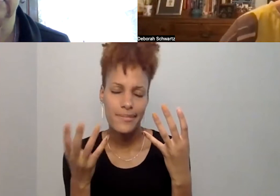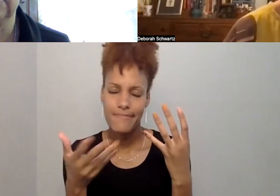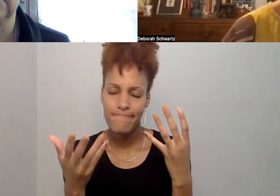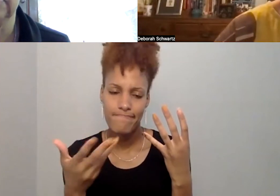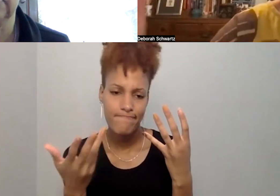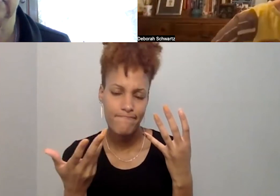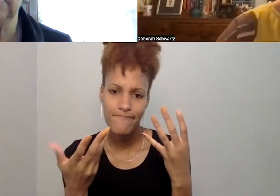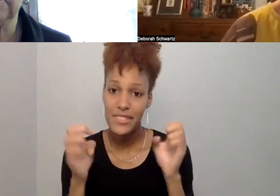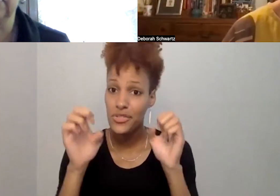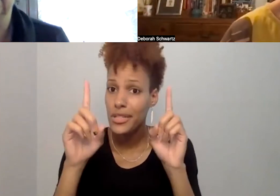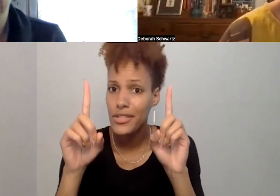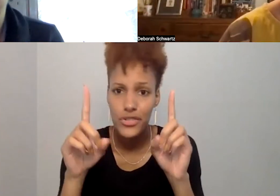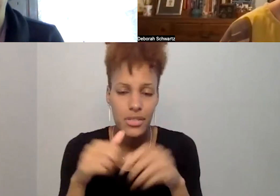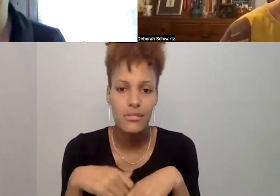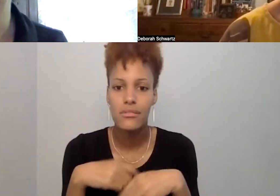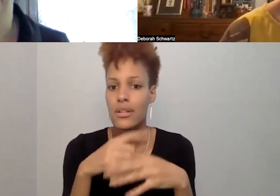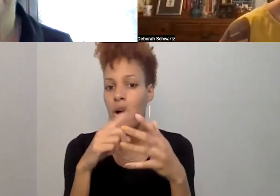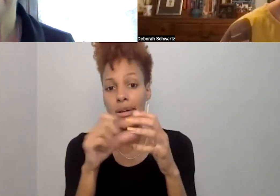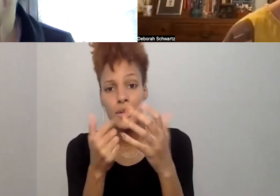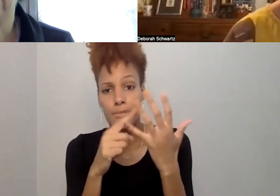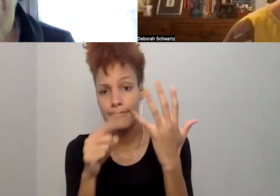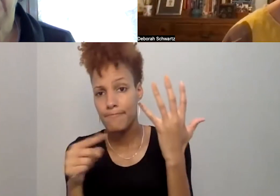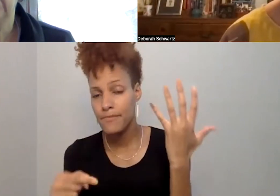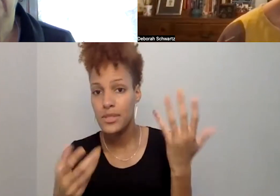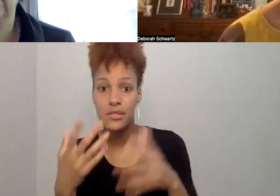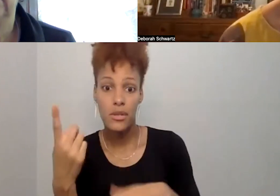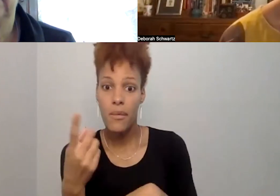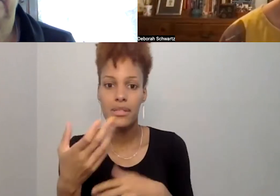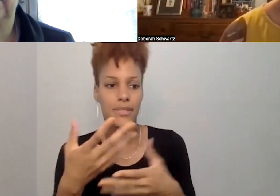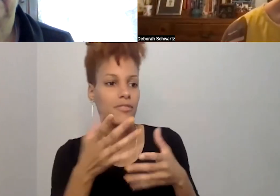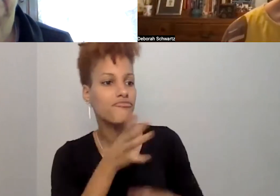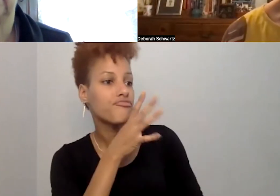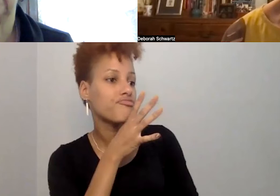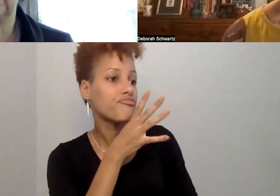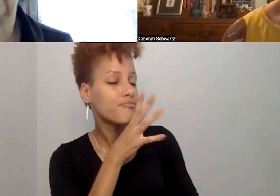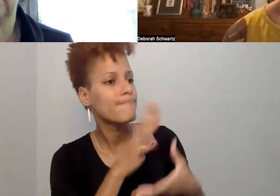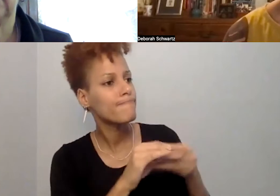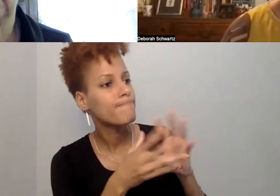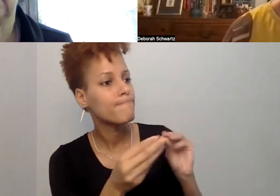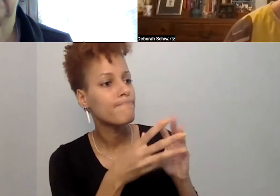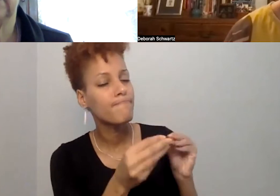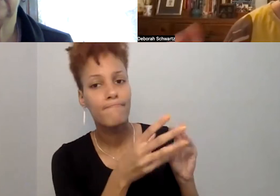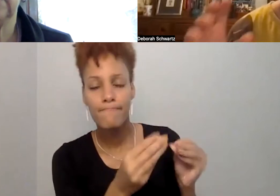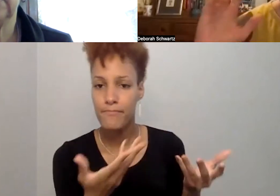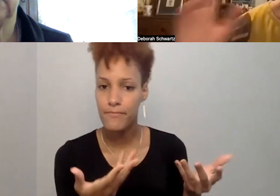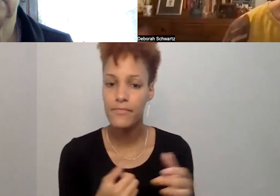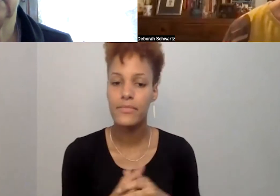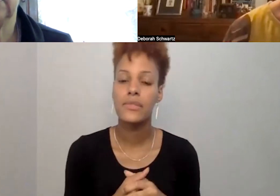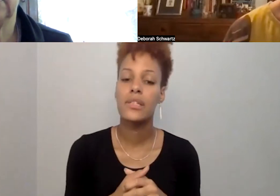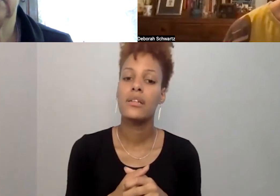education, or anything else that somebody might be telling us in those stories. And, you know, as